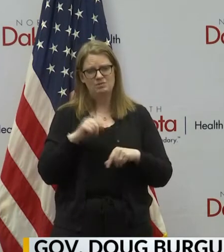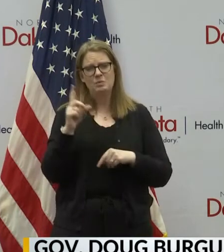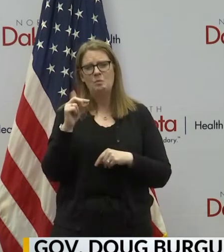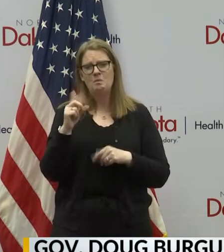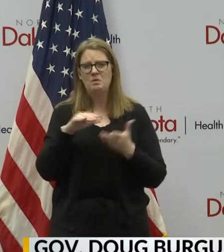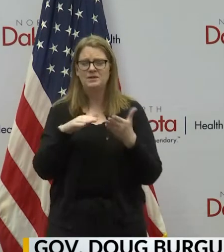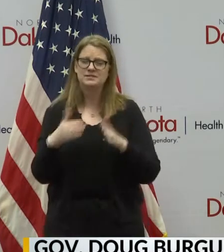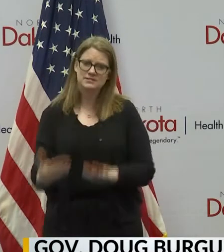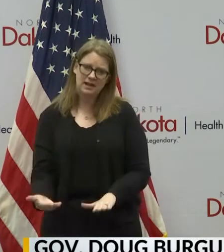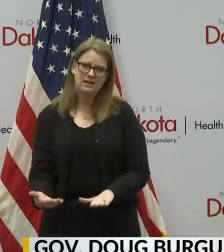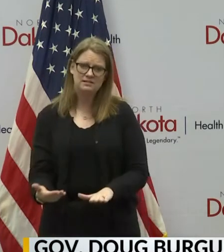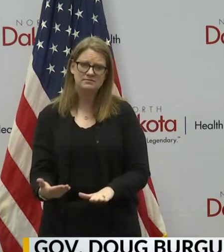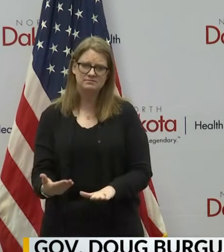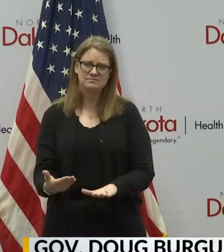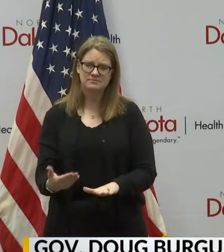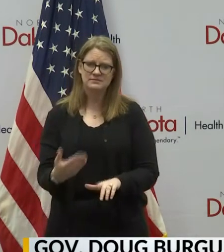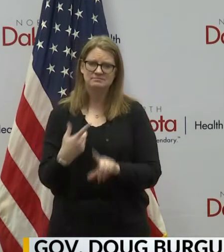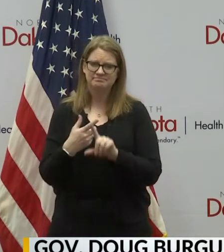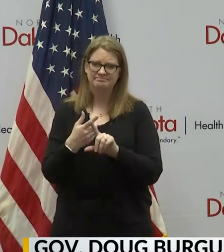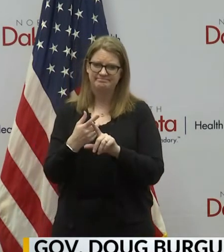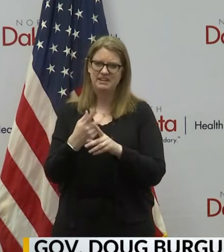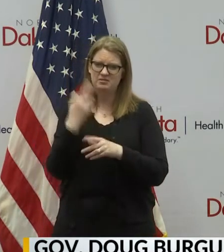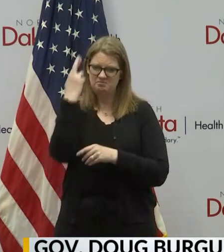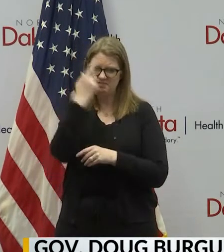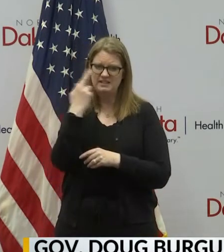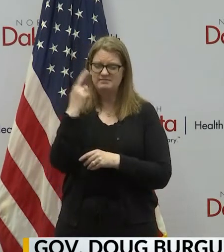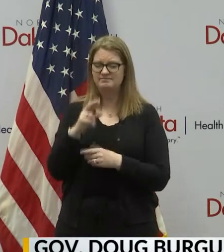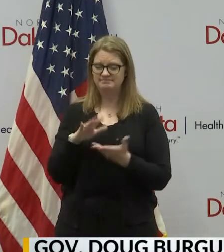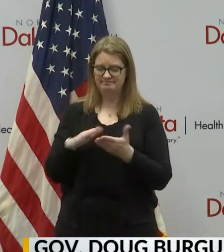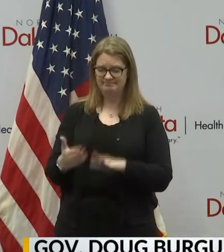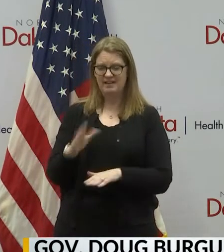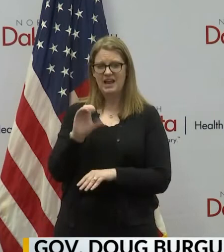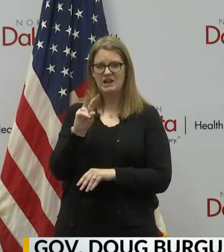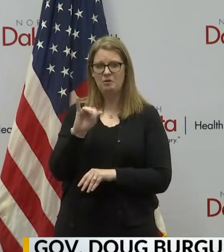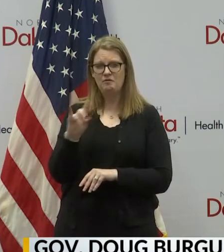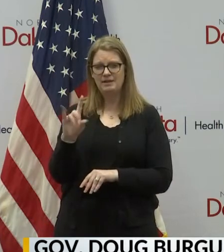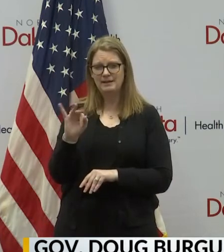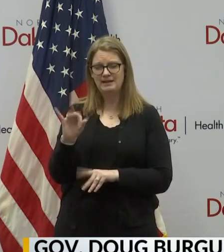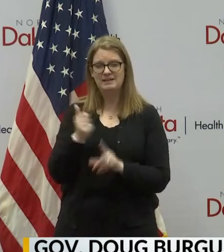WERE POSITIVE. SADLY, WE MUST REPORT ONE ADDITIONAL DEATH FROM COVID-19